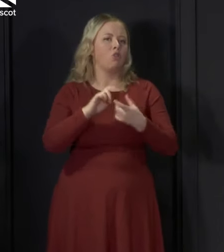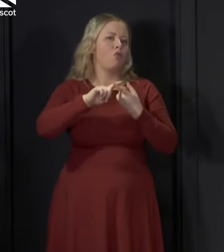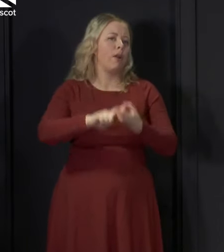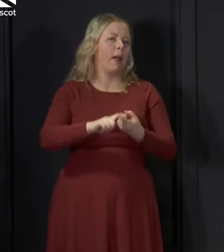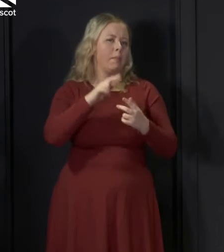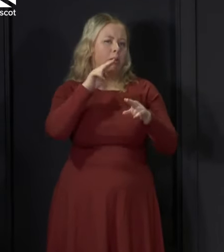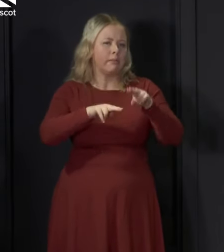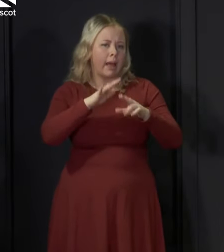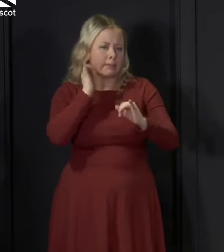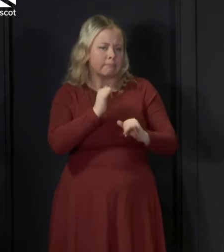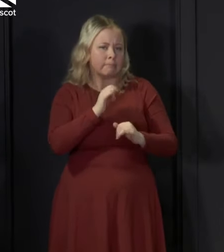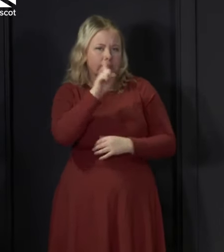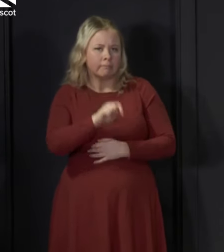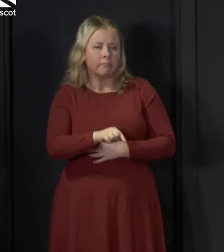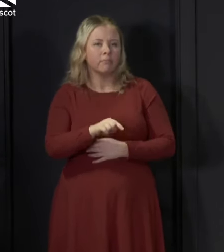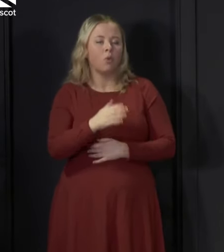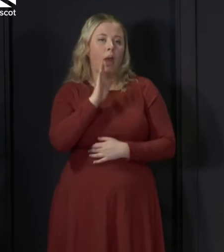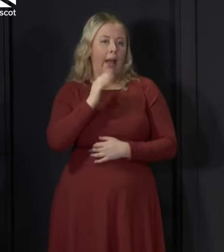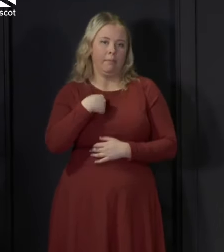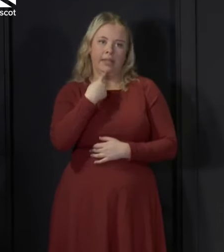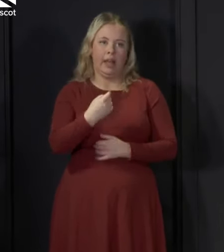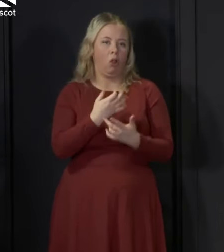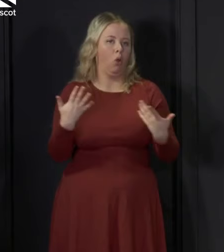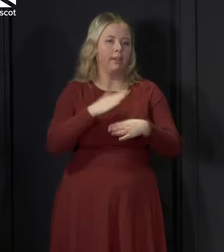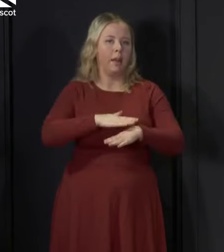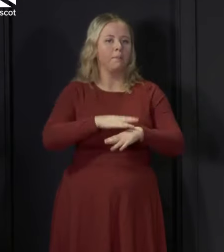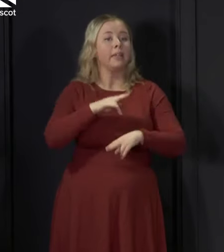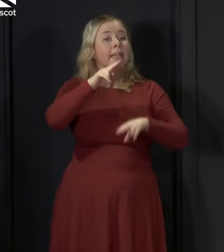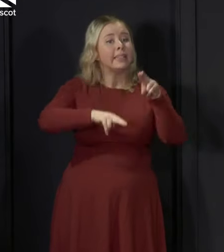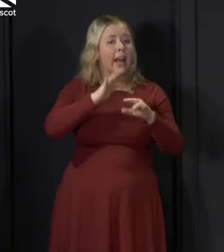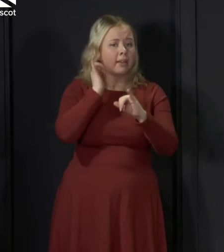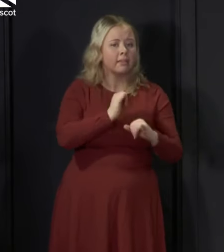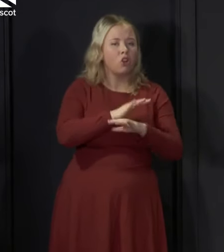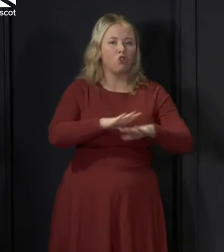and others say at several points that the test is not as reliable when somebody doesn't